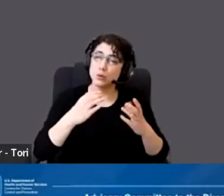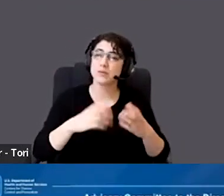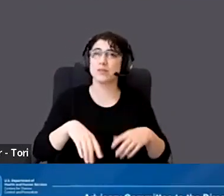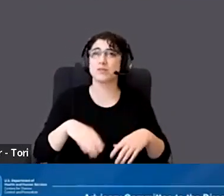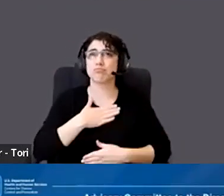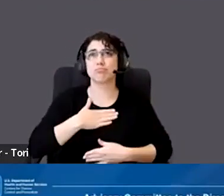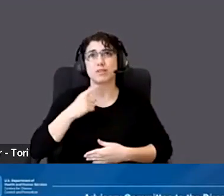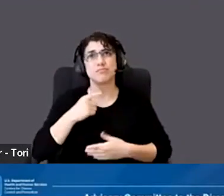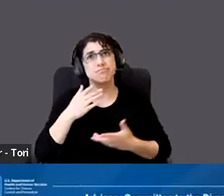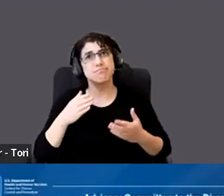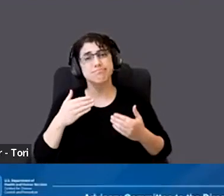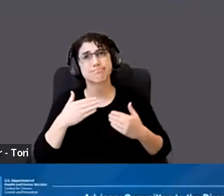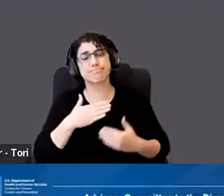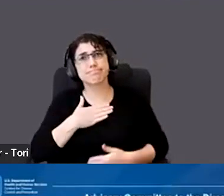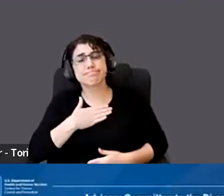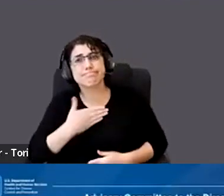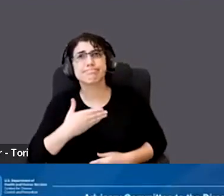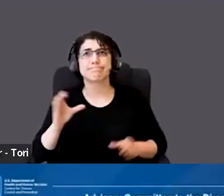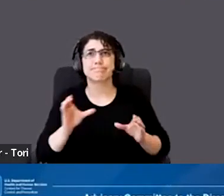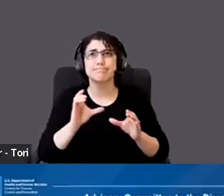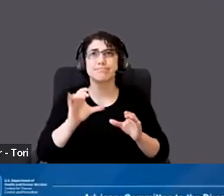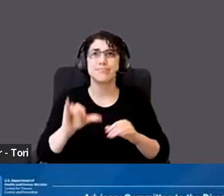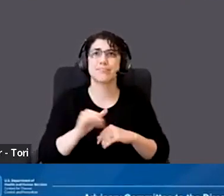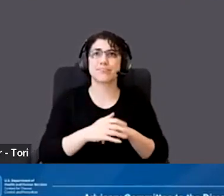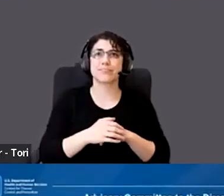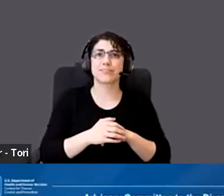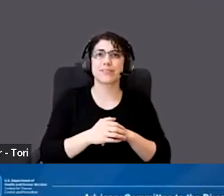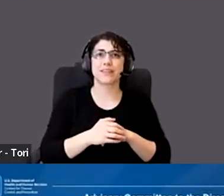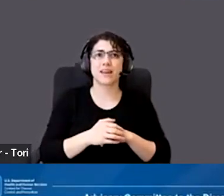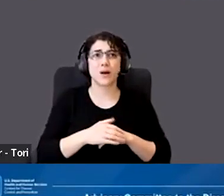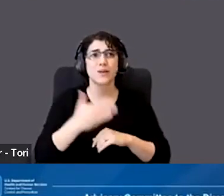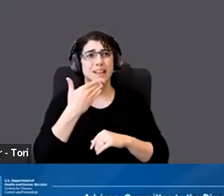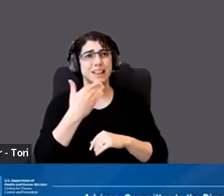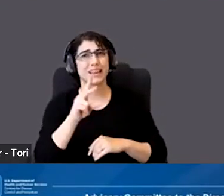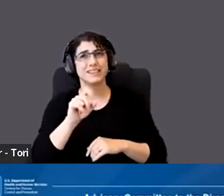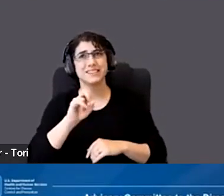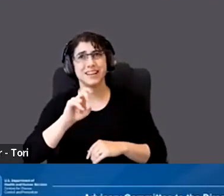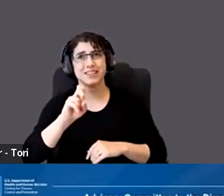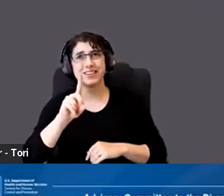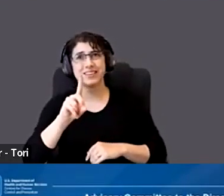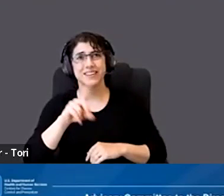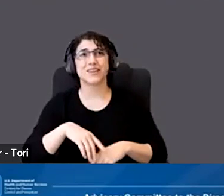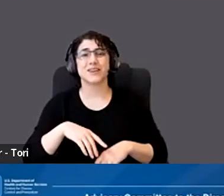You know, I have to return the favor -- the thanks, David. David and I -- you may not know this, but we practically talk,